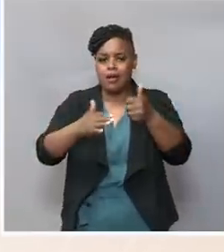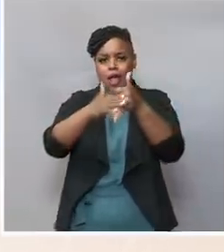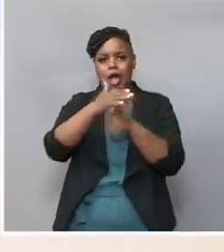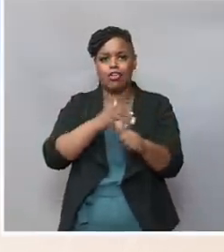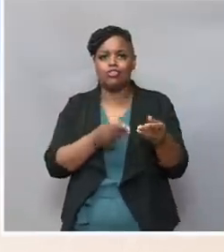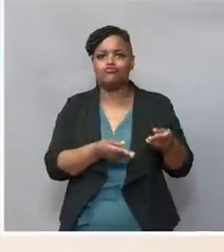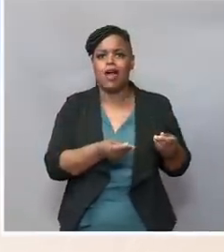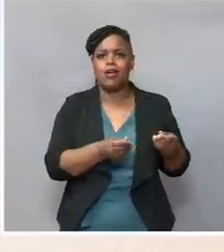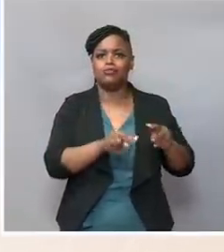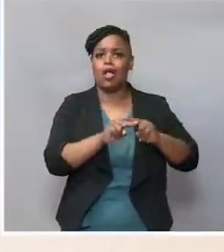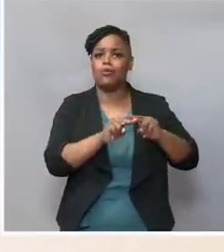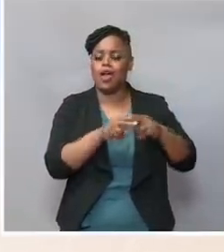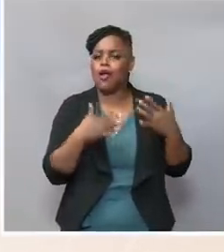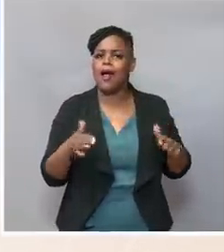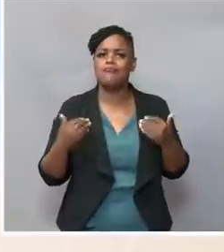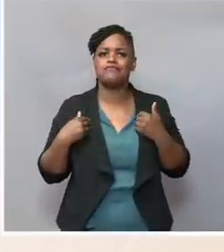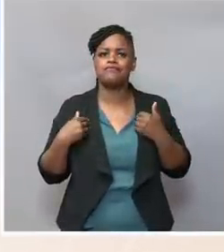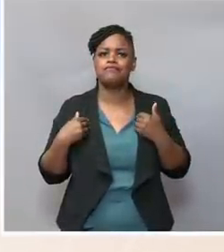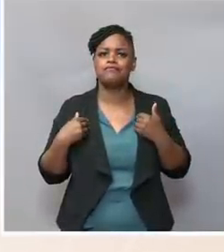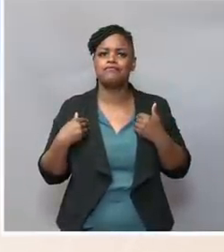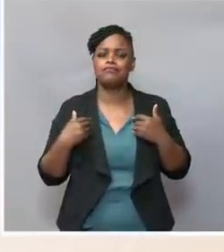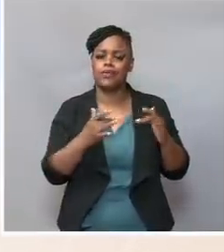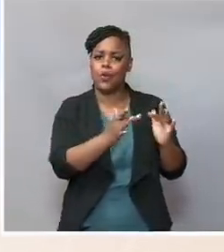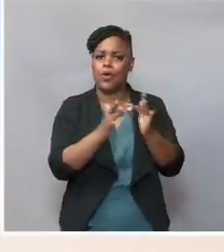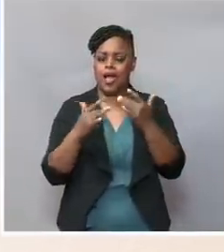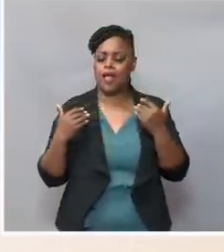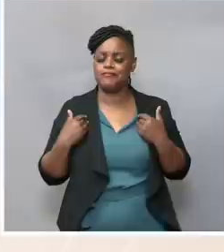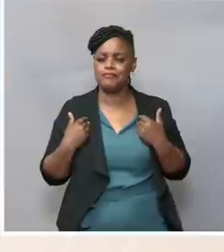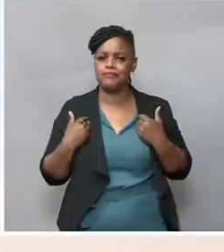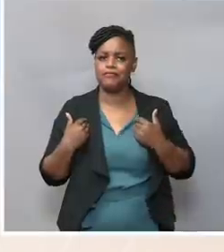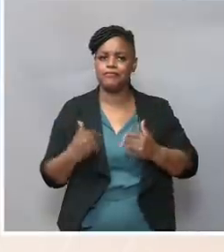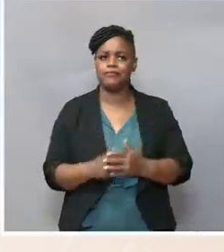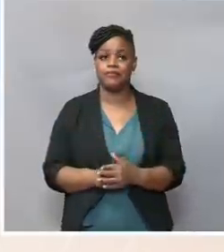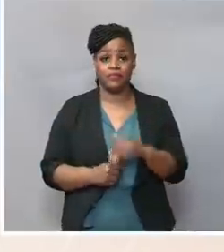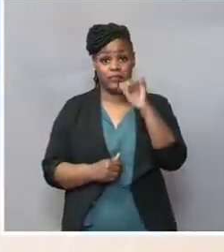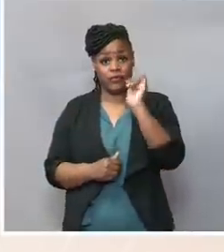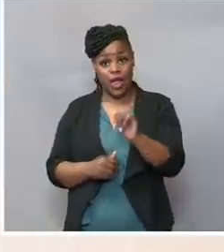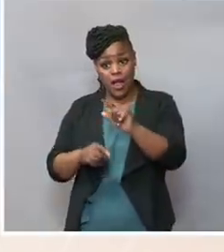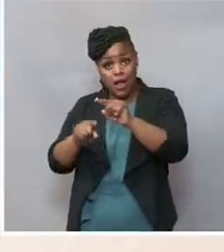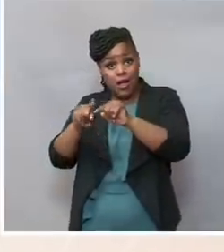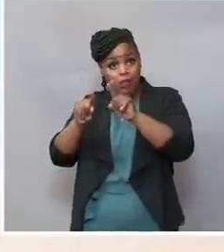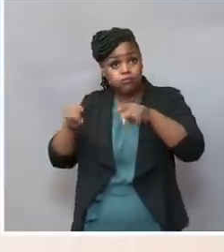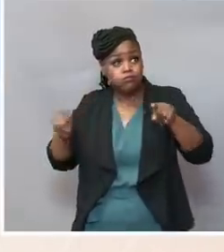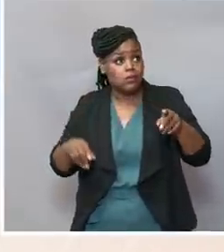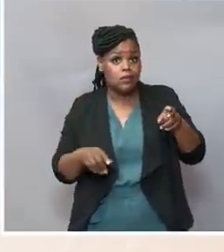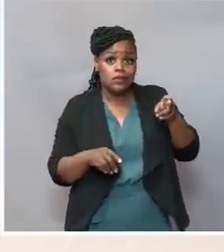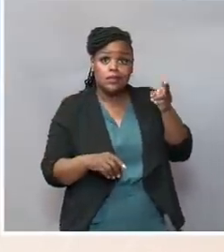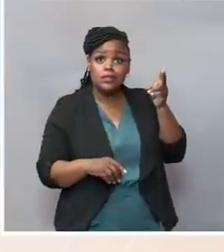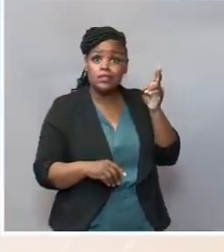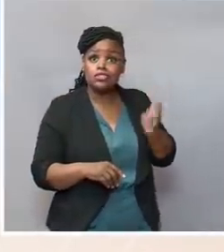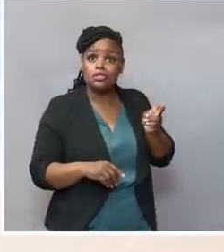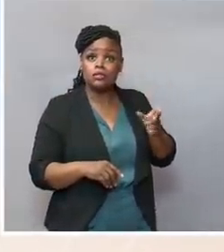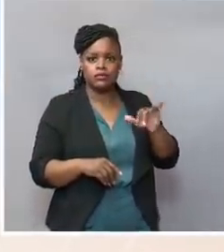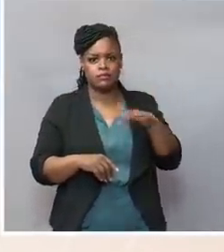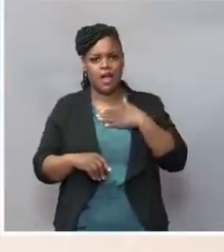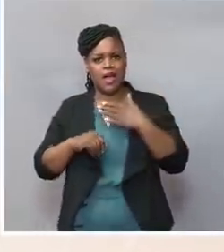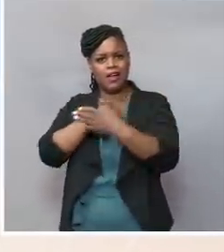to recognize the diverse history of our country and will play an important role in the learning and healing